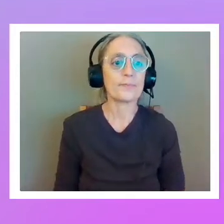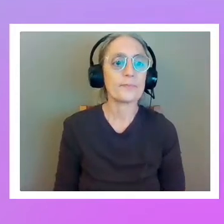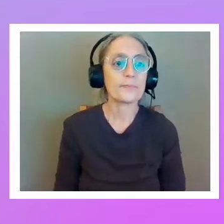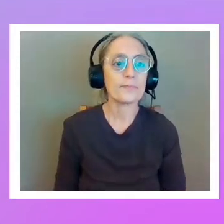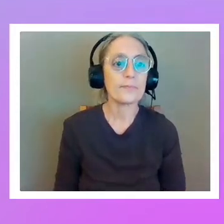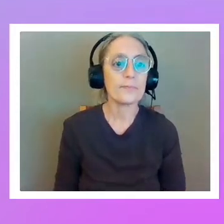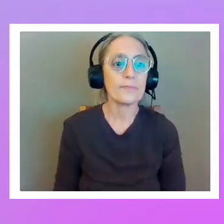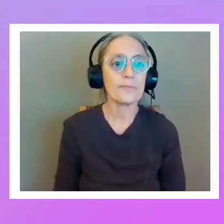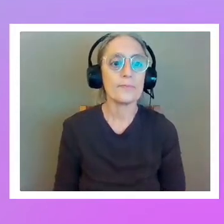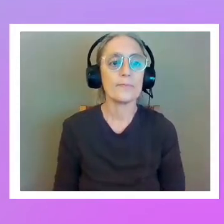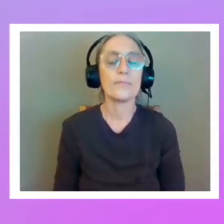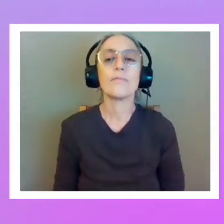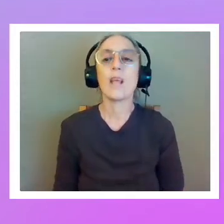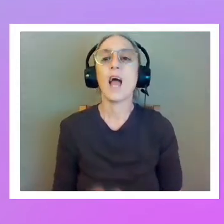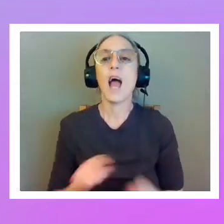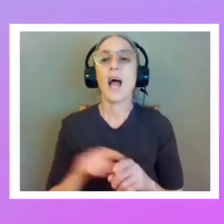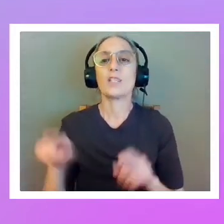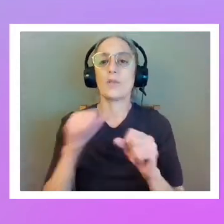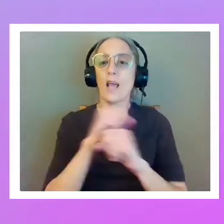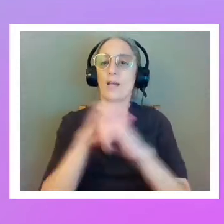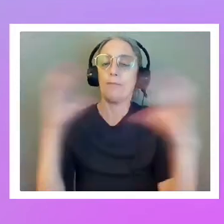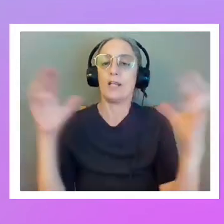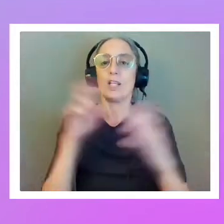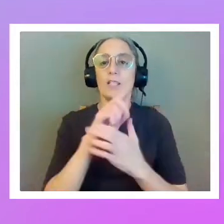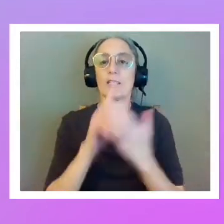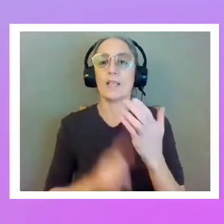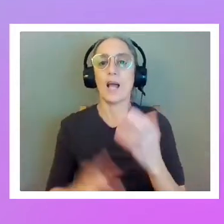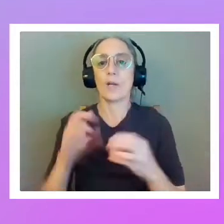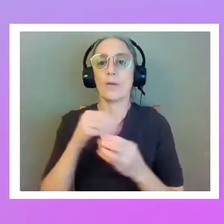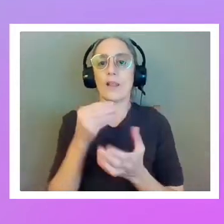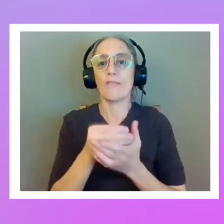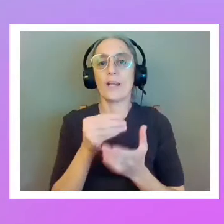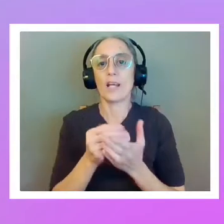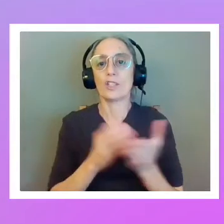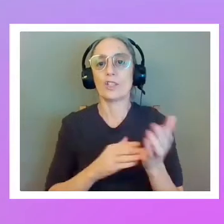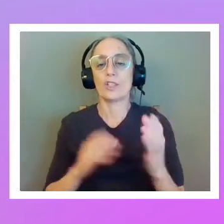As you can imagine, designing within the financial services sector requires looking